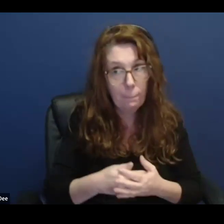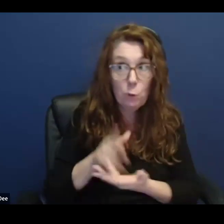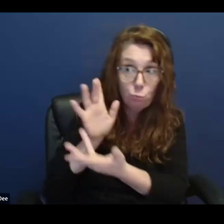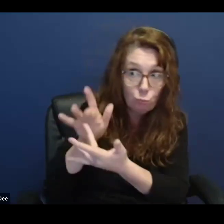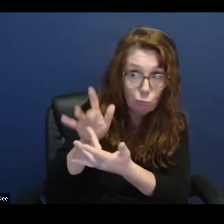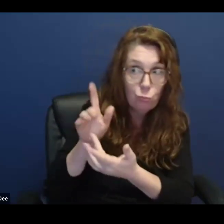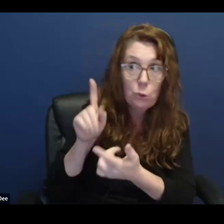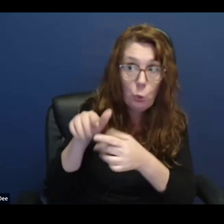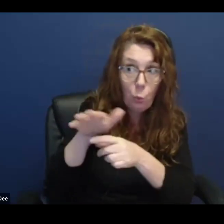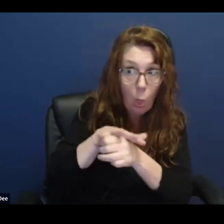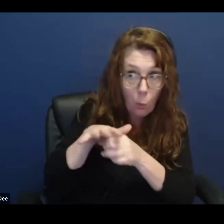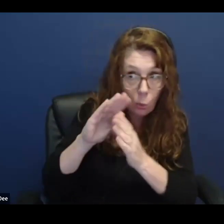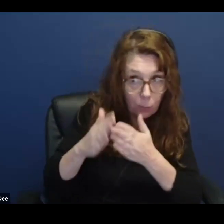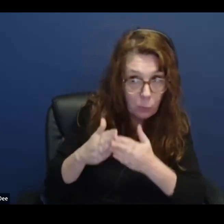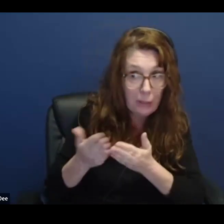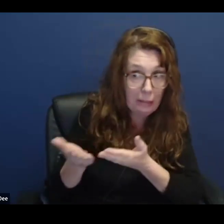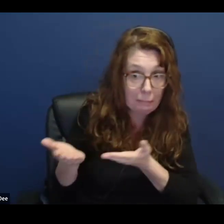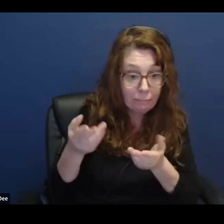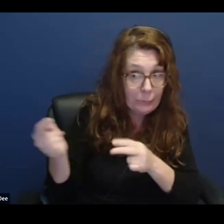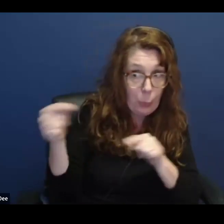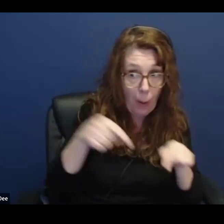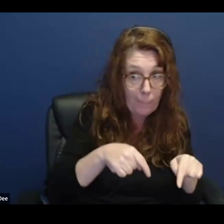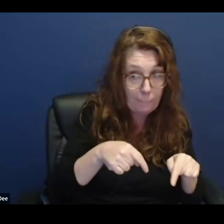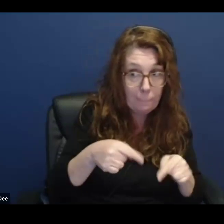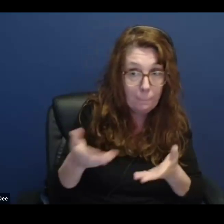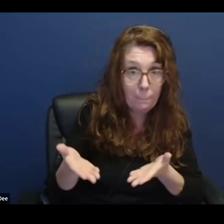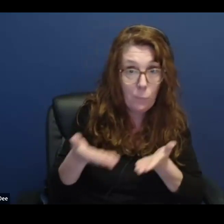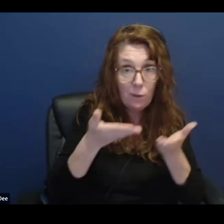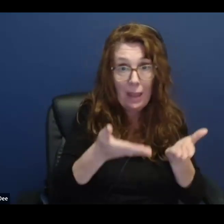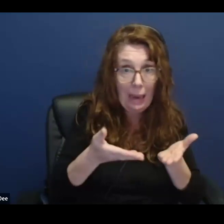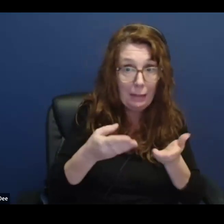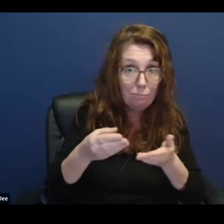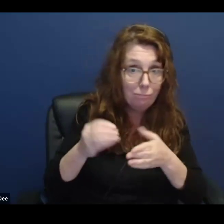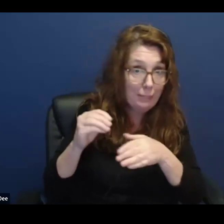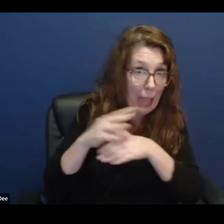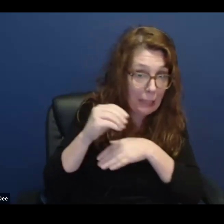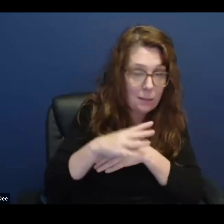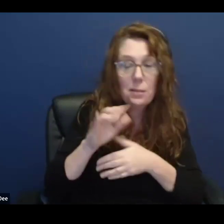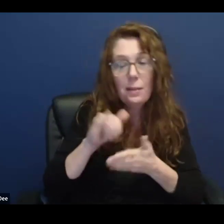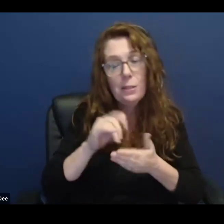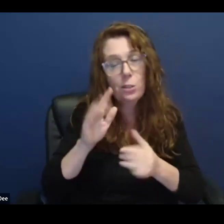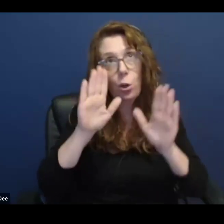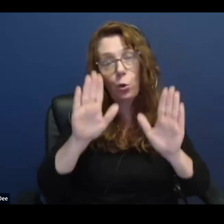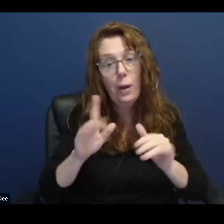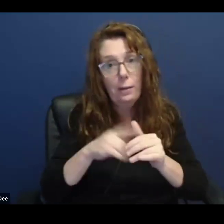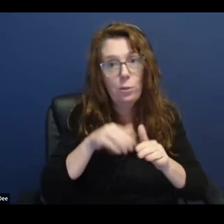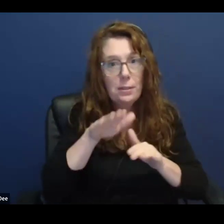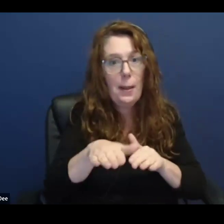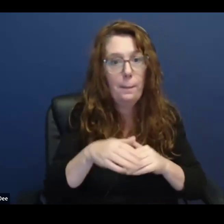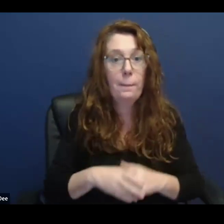to a local community um to come provide guidance and advice is a great first step, especially where